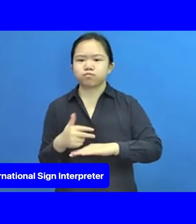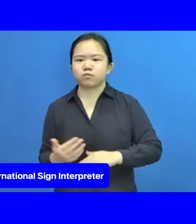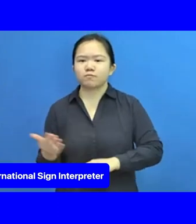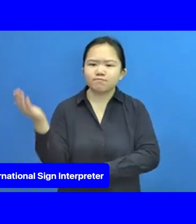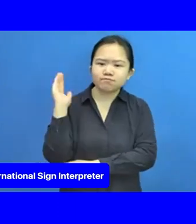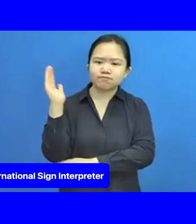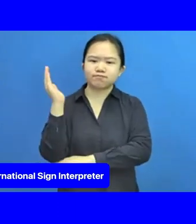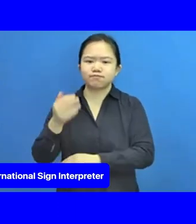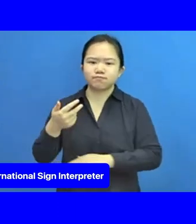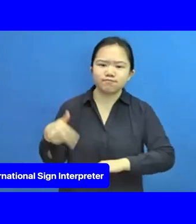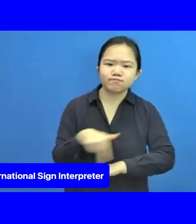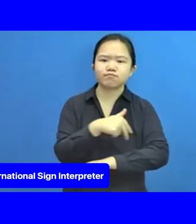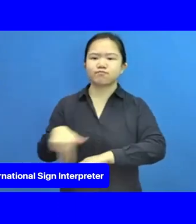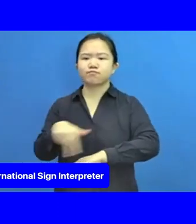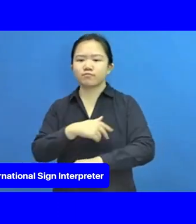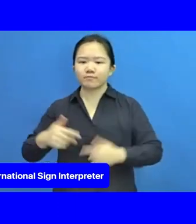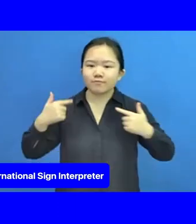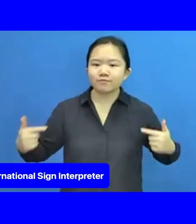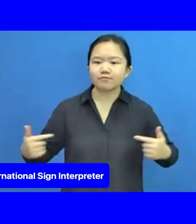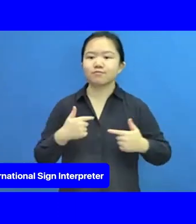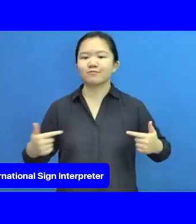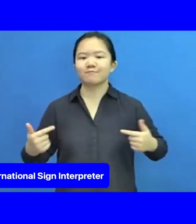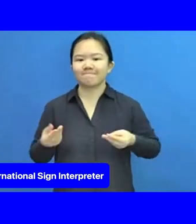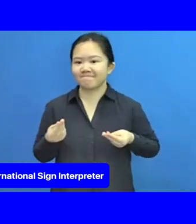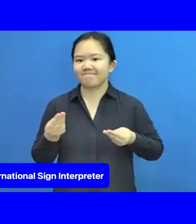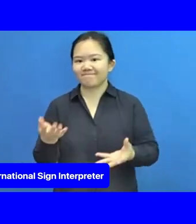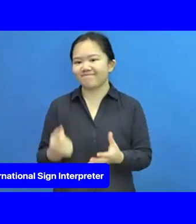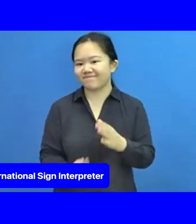and we're there to help you but to contribute in that sense